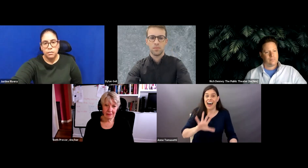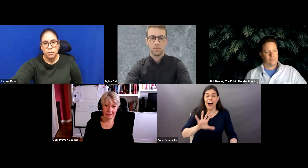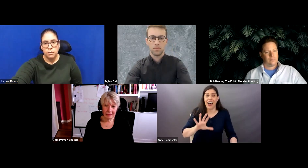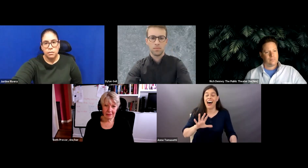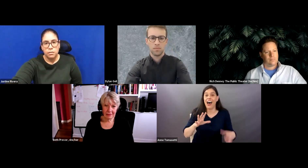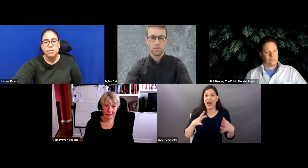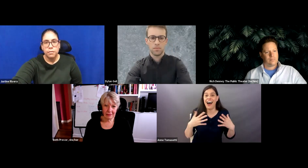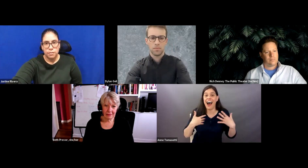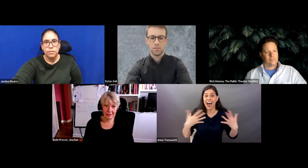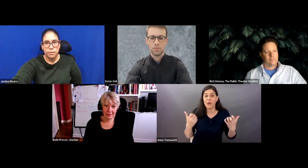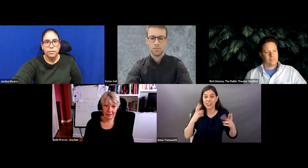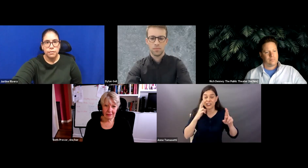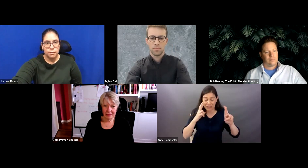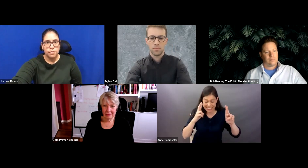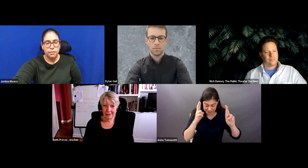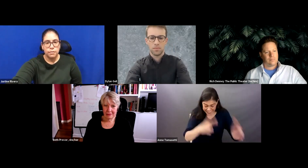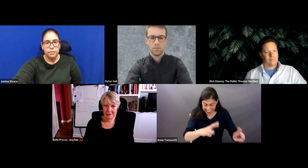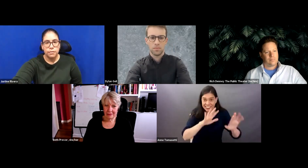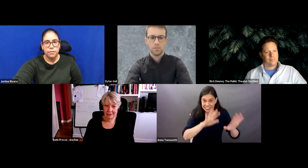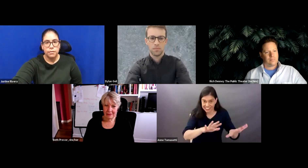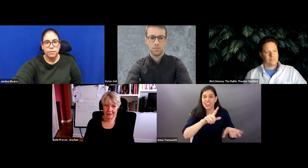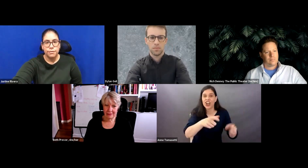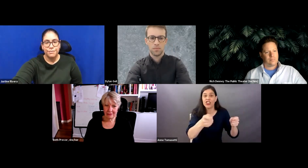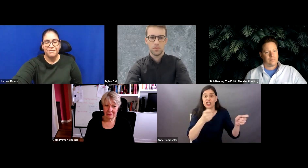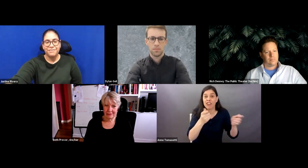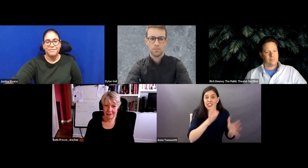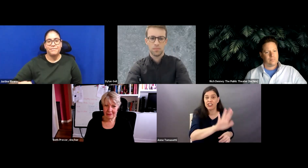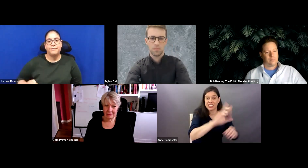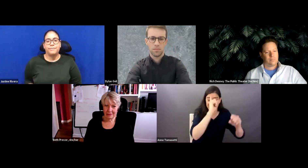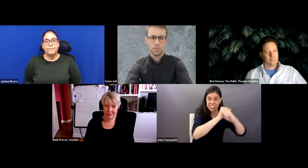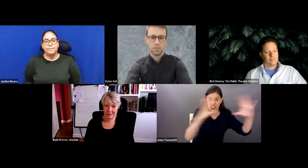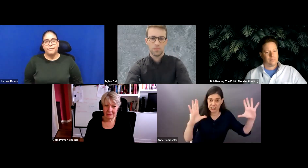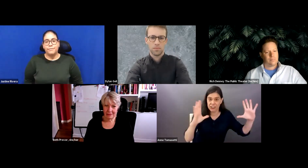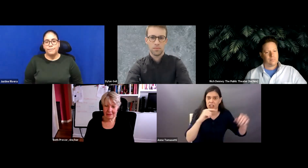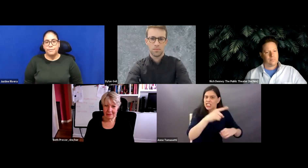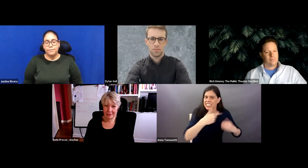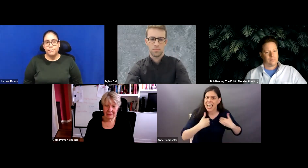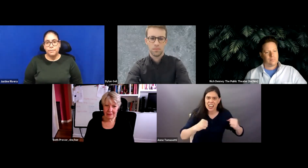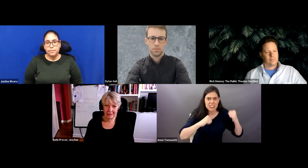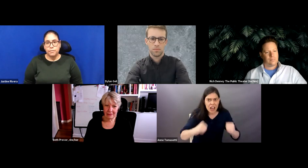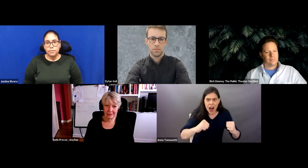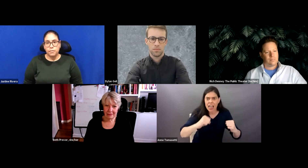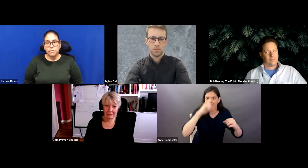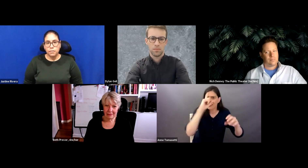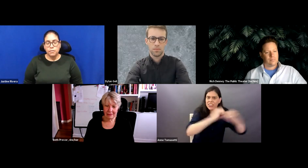the aesthetics, I really respect Jessica and what she did. She